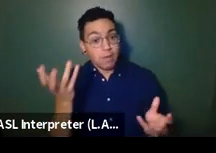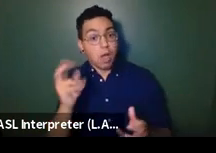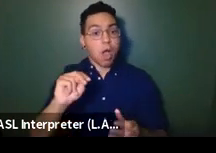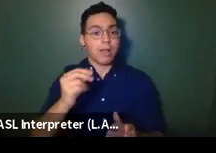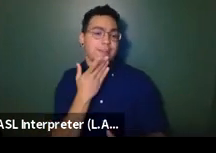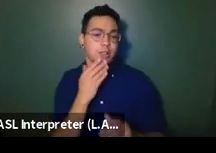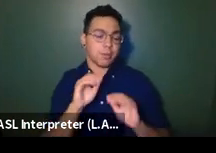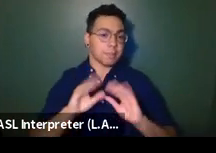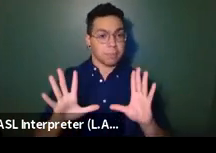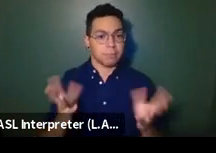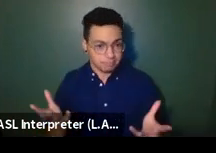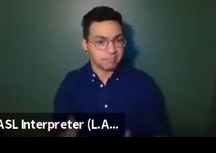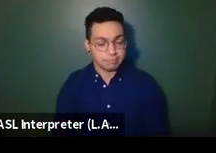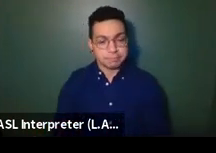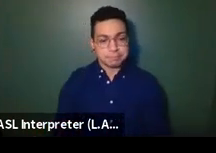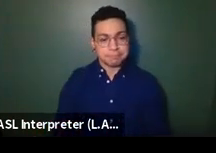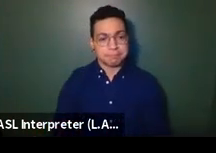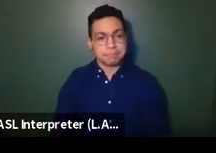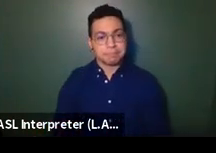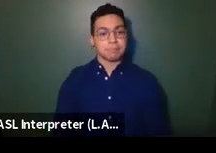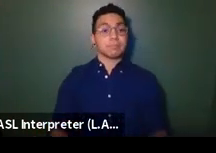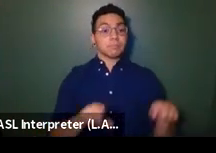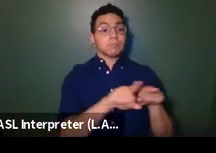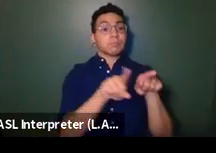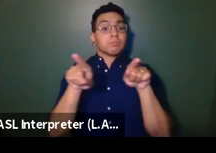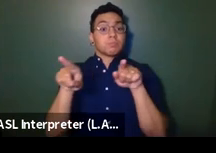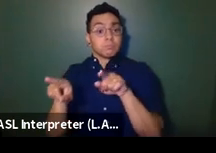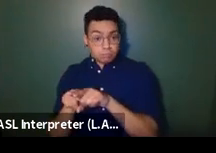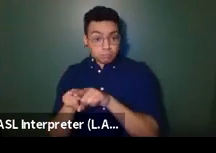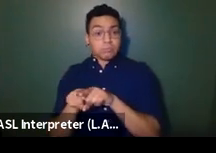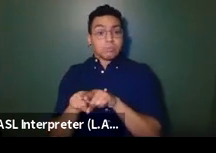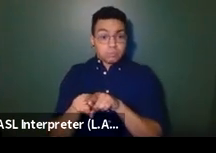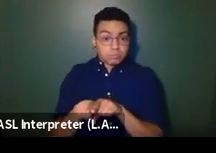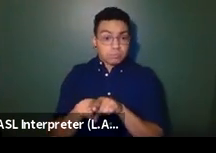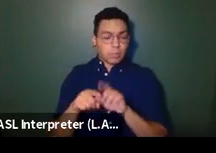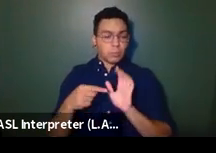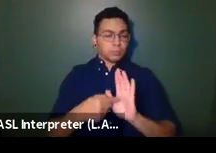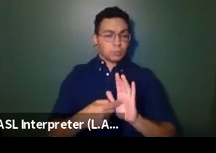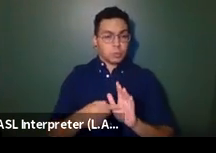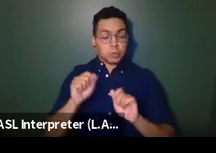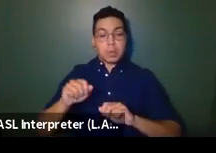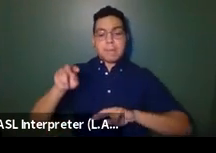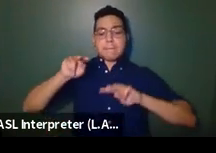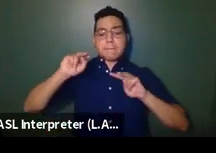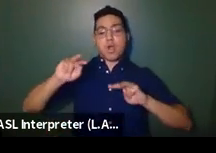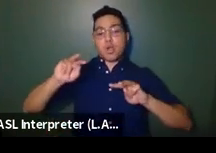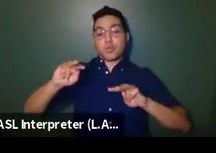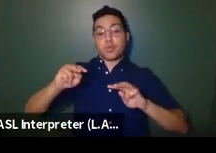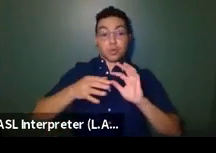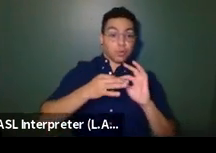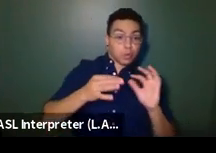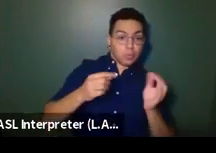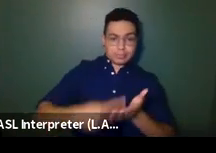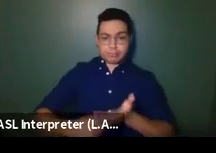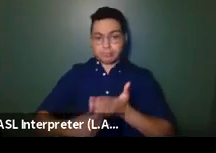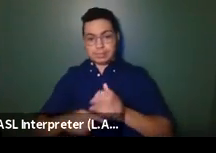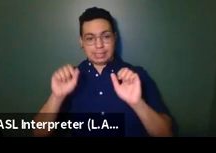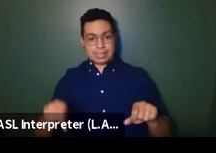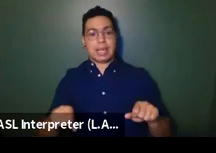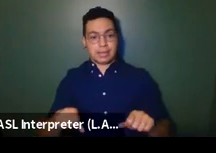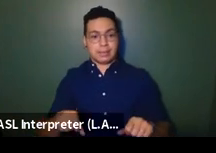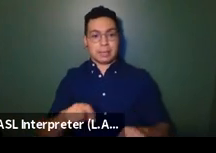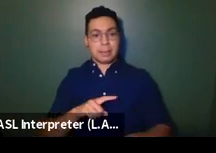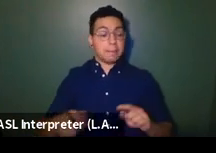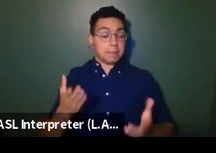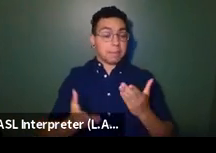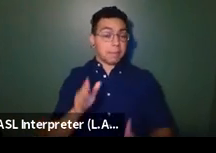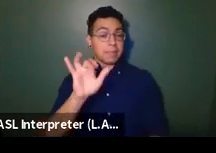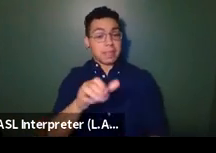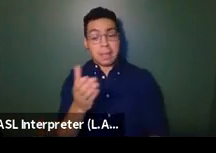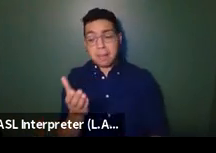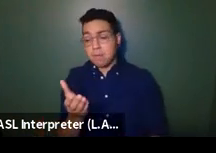ESD 189 - Amy Colburn: There is also, I can show you once we create this where you can monitor kind of comments and discussions, but this might be a, you know, you might find that you